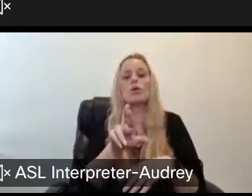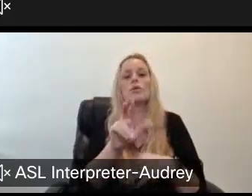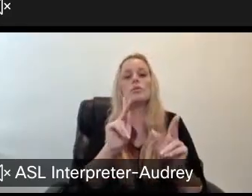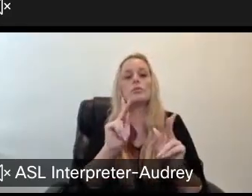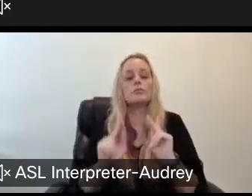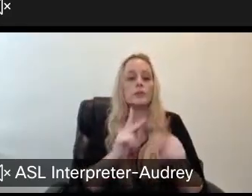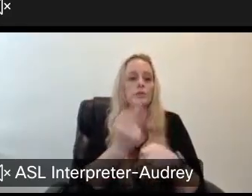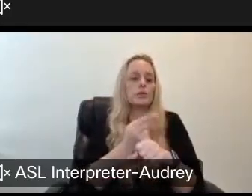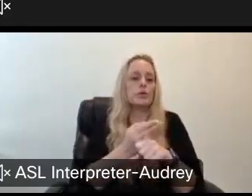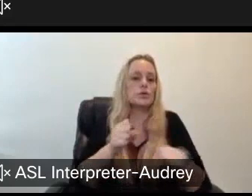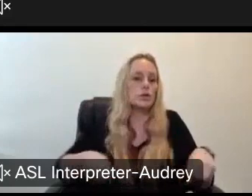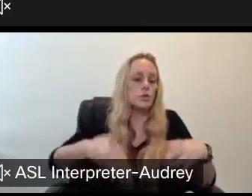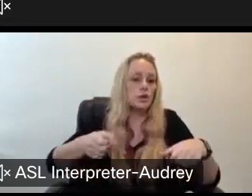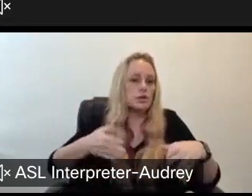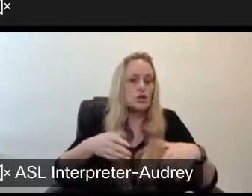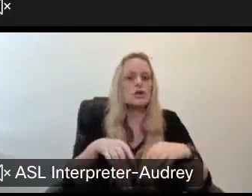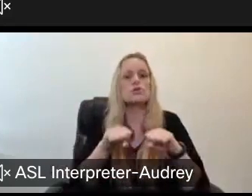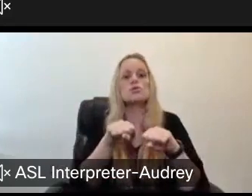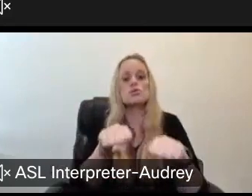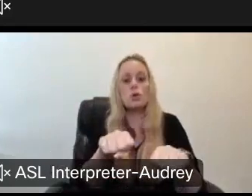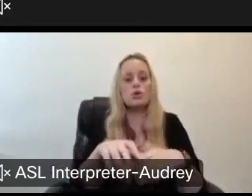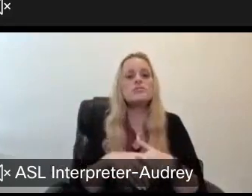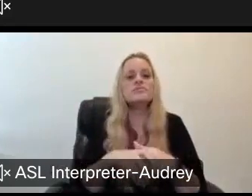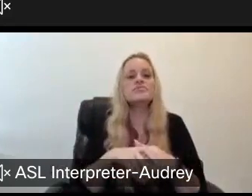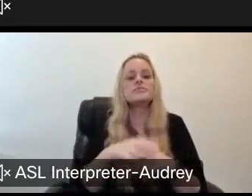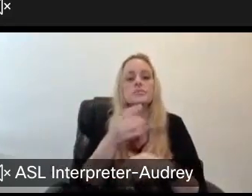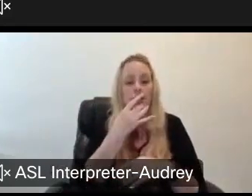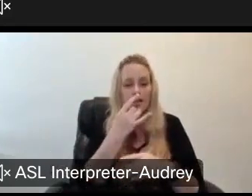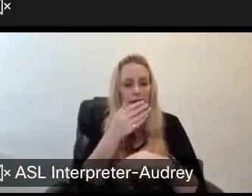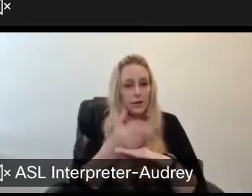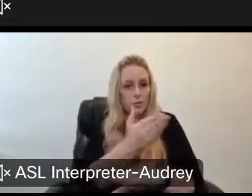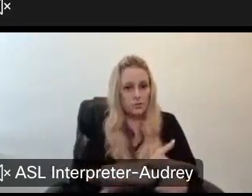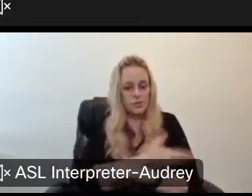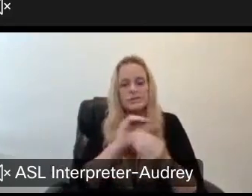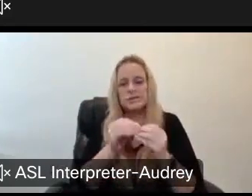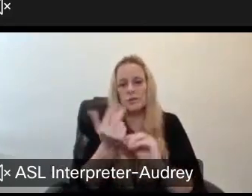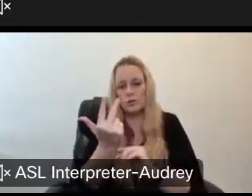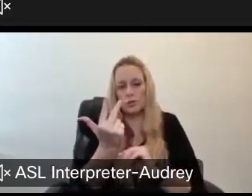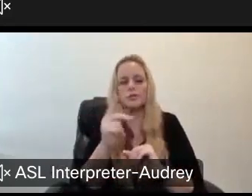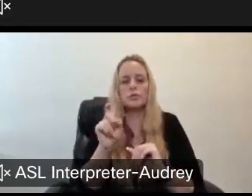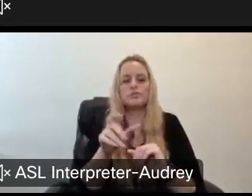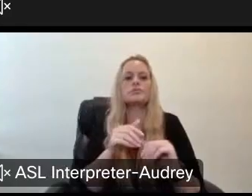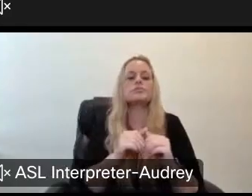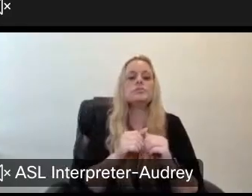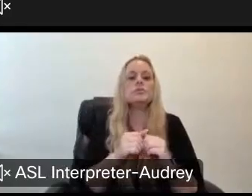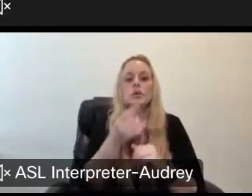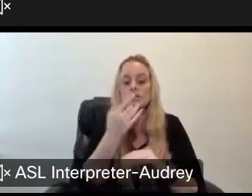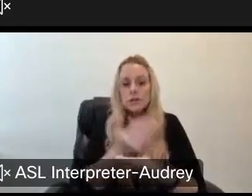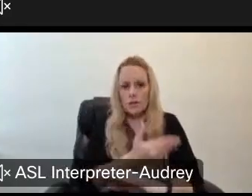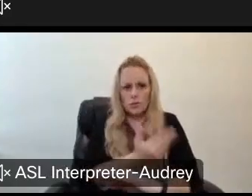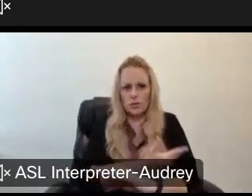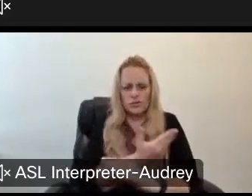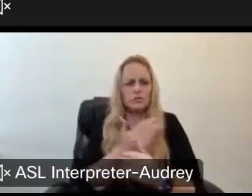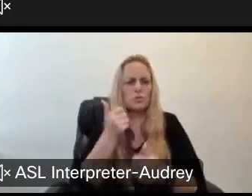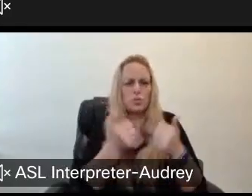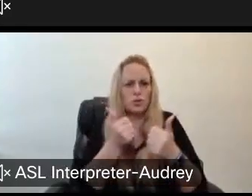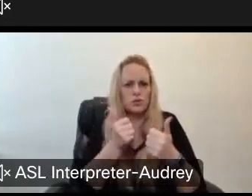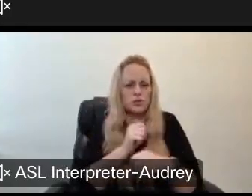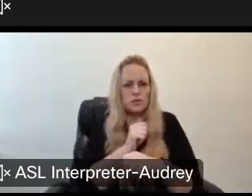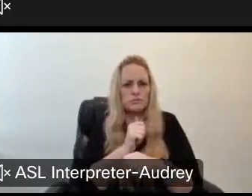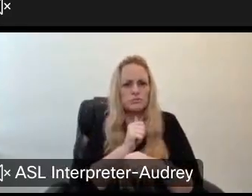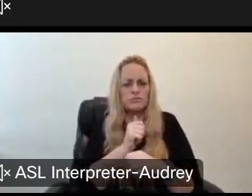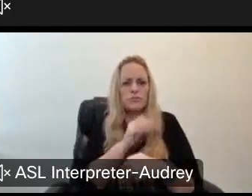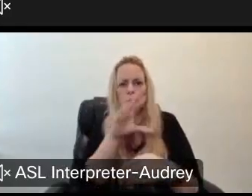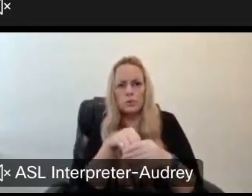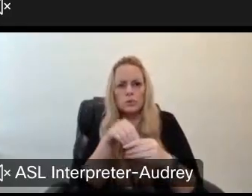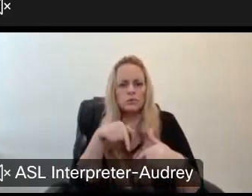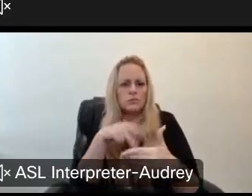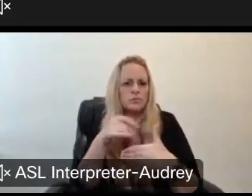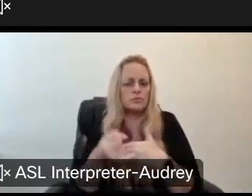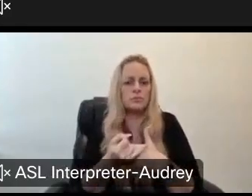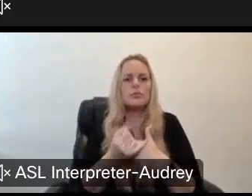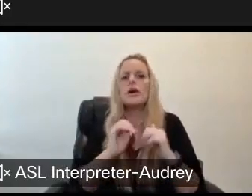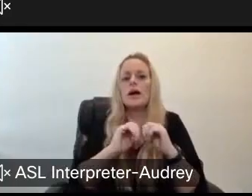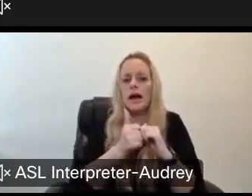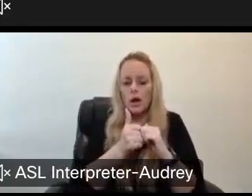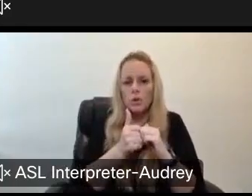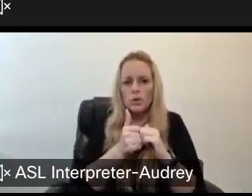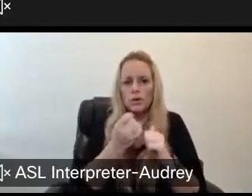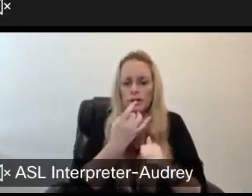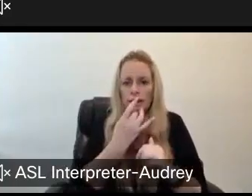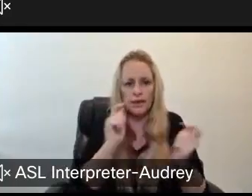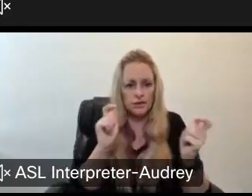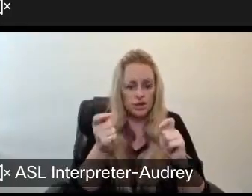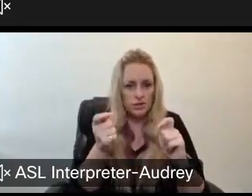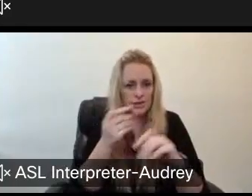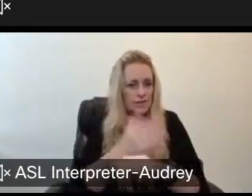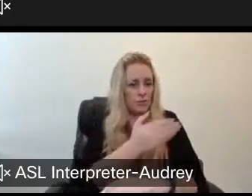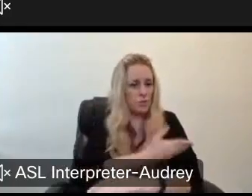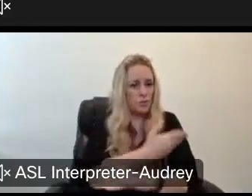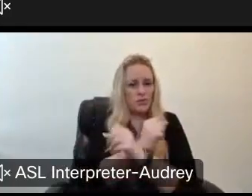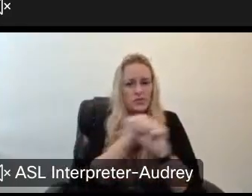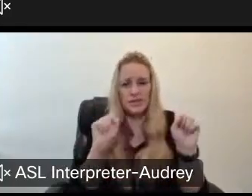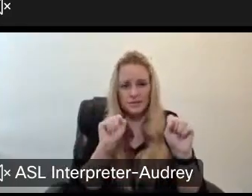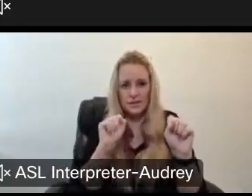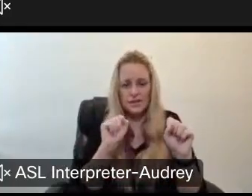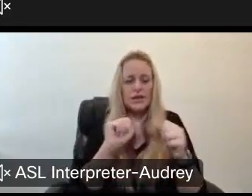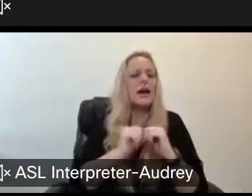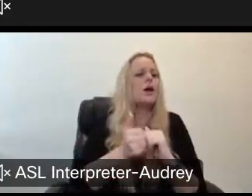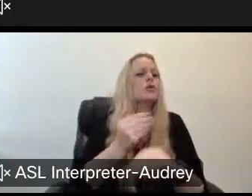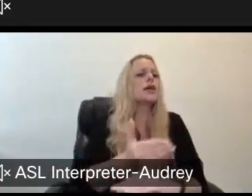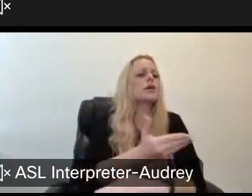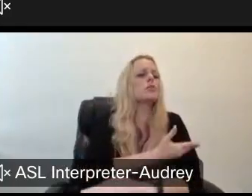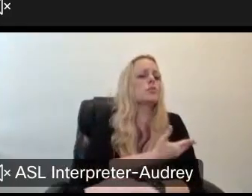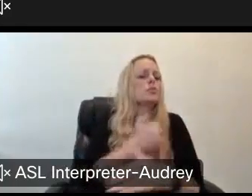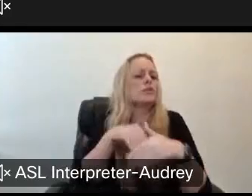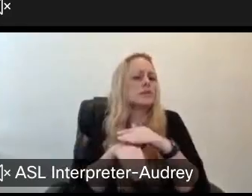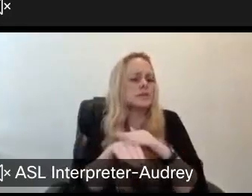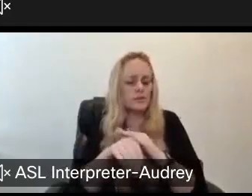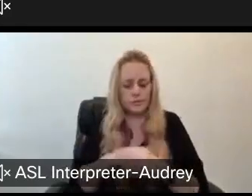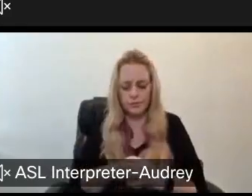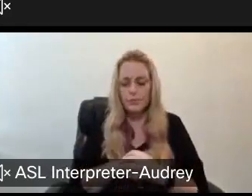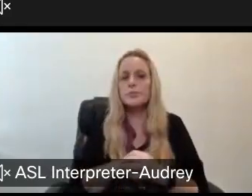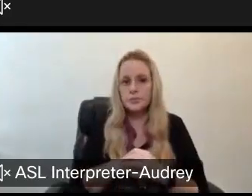Signal improvements, question three. What signal improvements are being implemented as part of this project? How do these signal changes enhance safety or accessibility? So with these new signals.